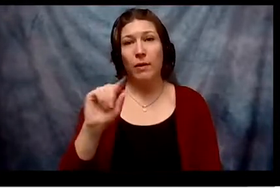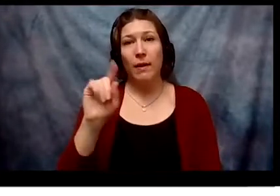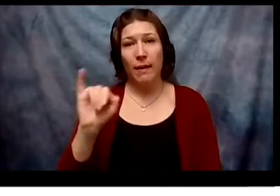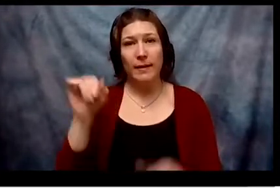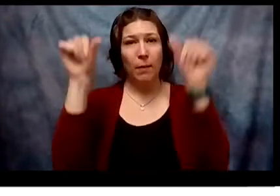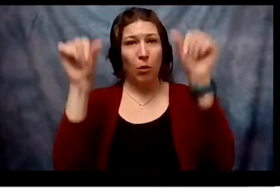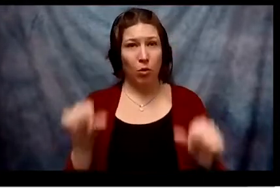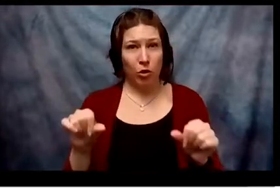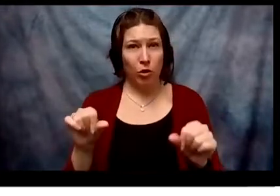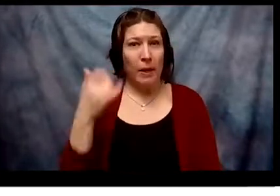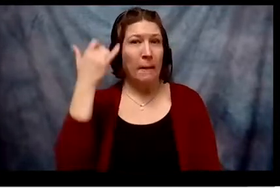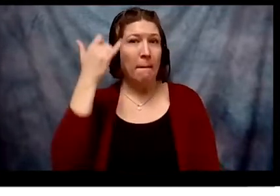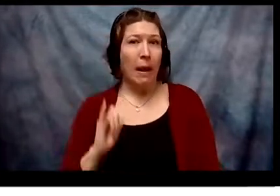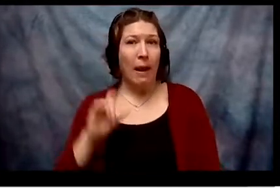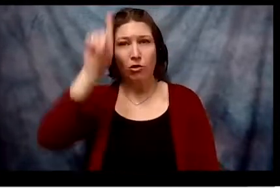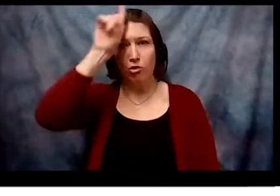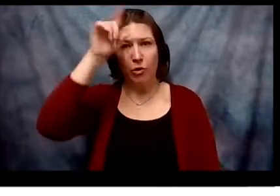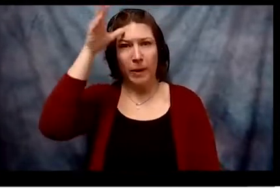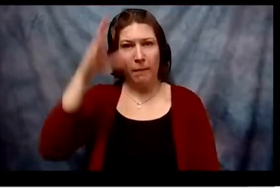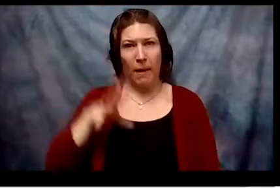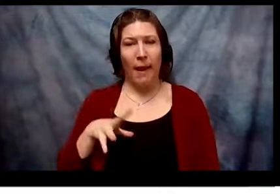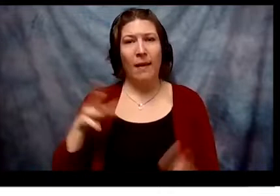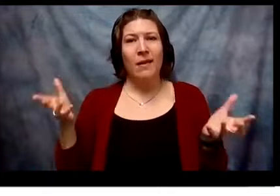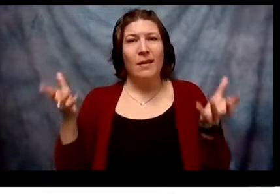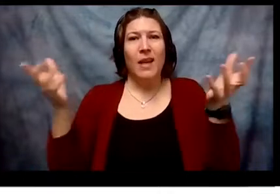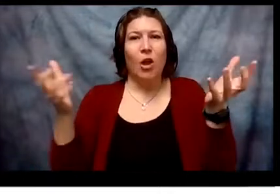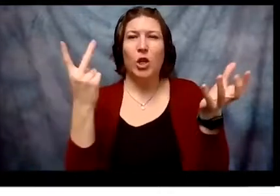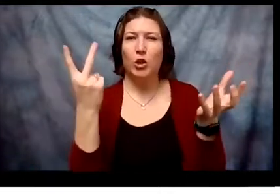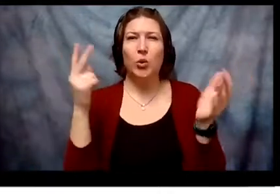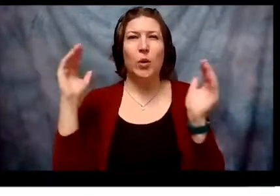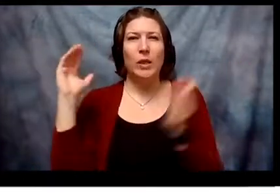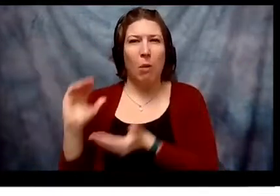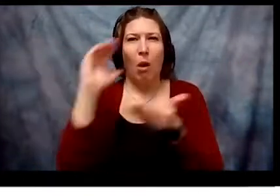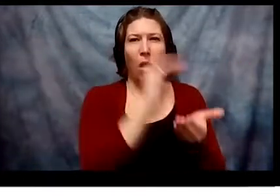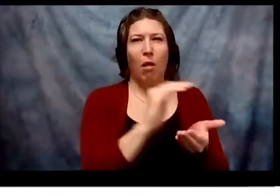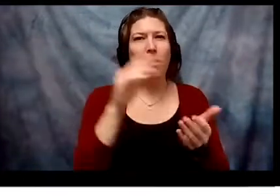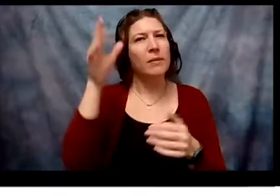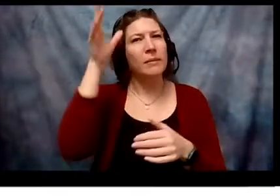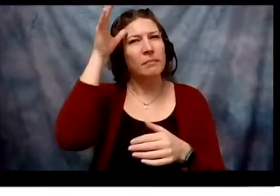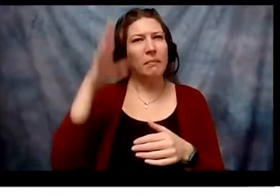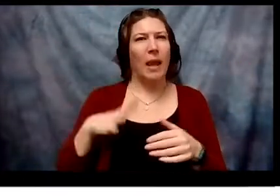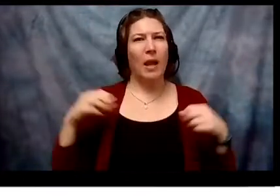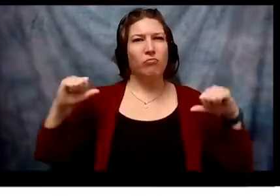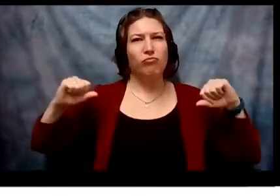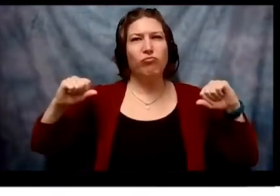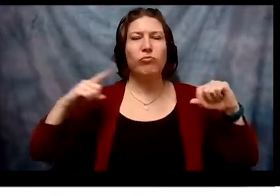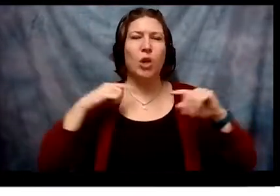a blonde German man carrying two smaller men on a crossbar. The English